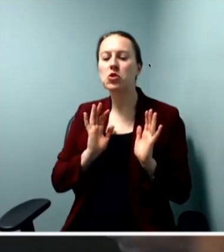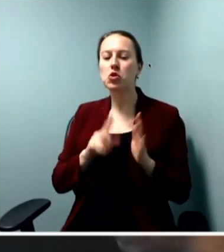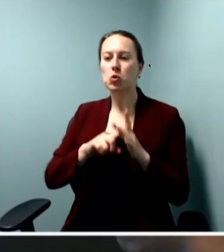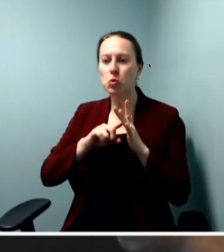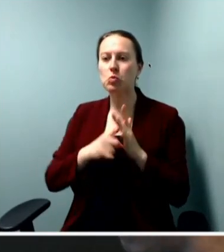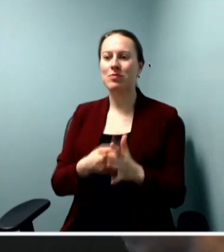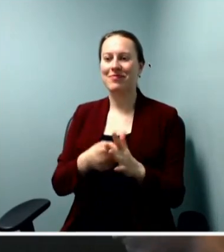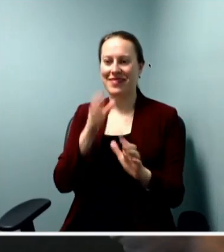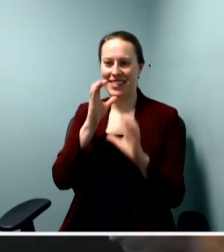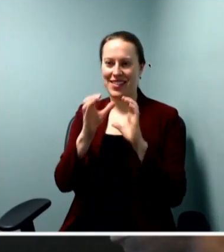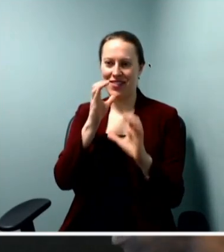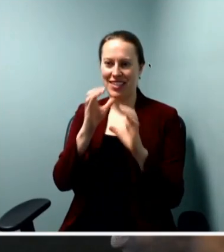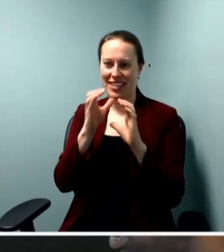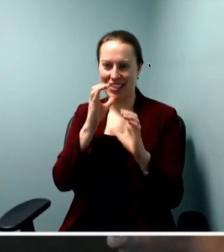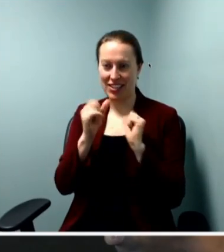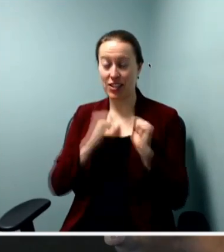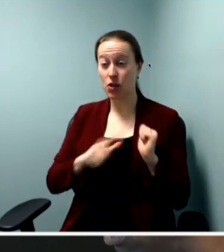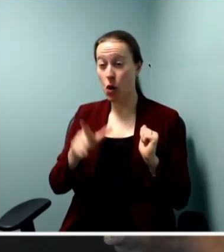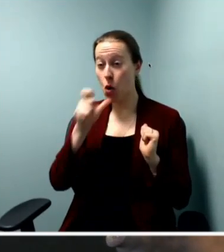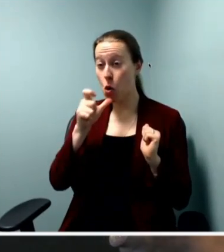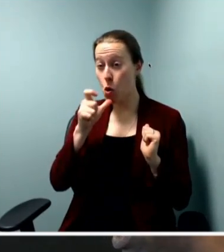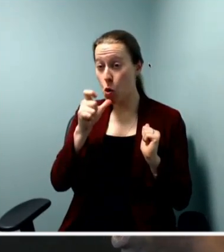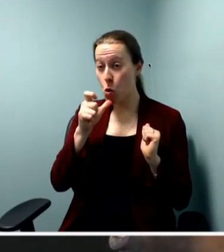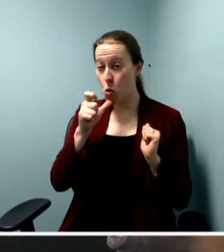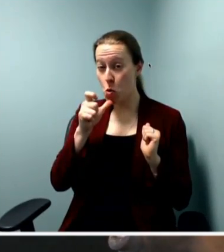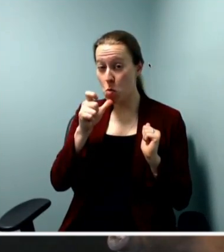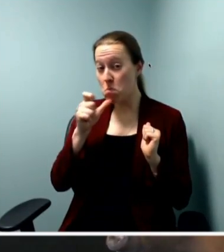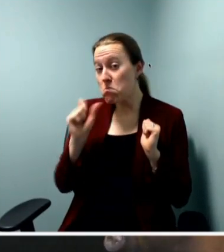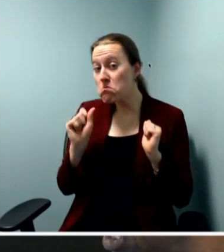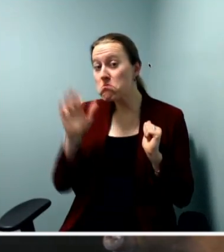So, who would like to take on that first question?